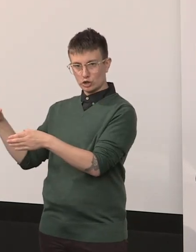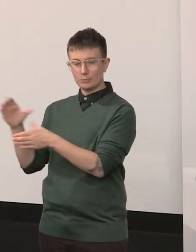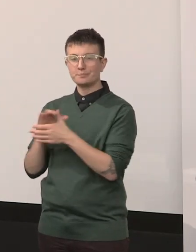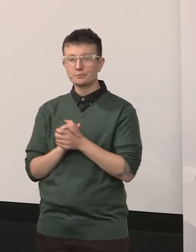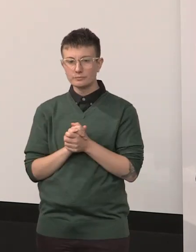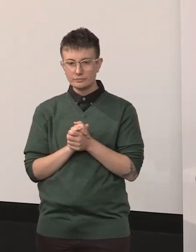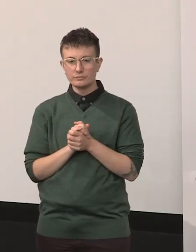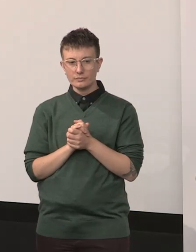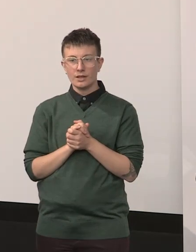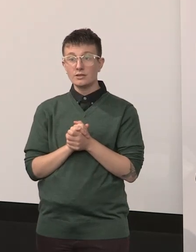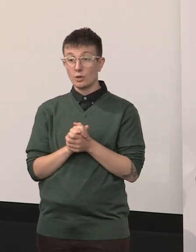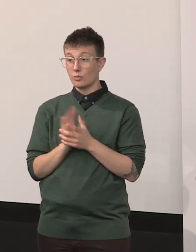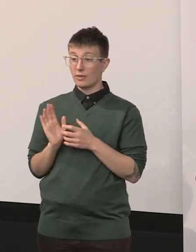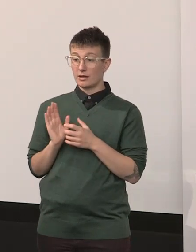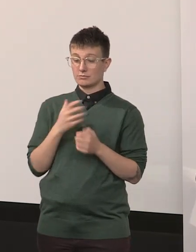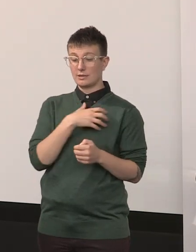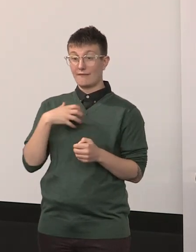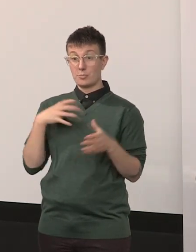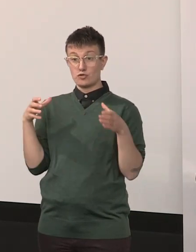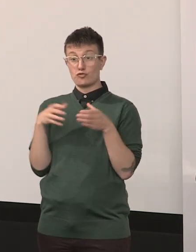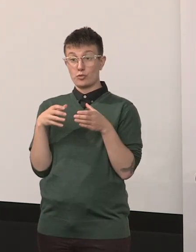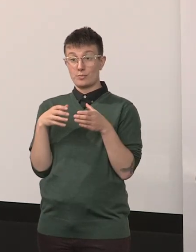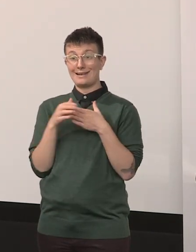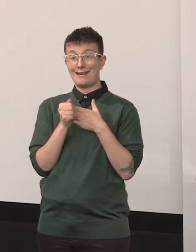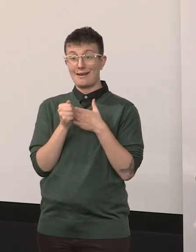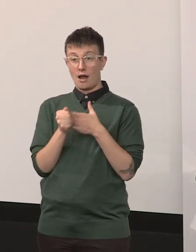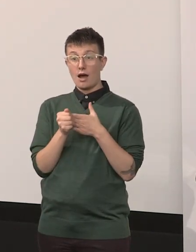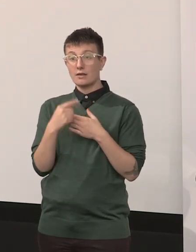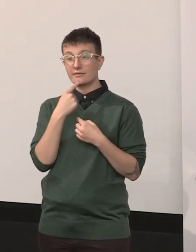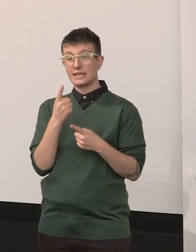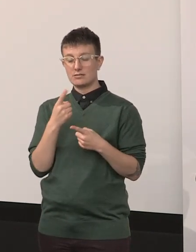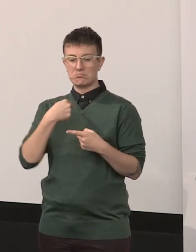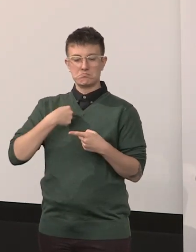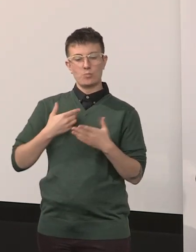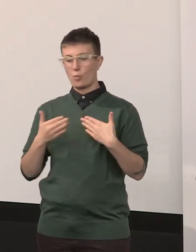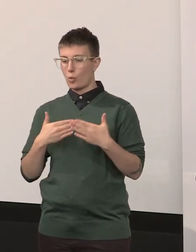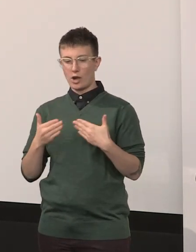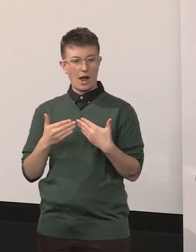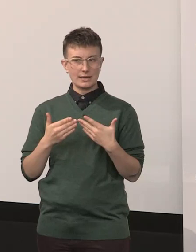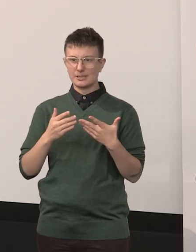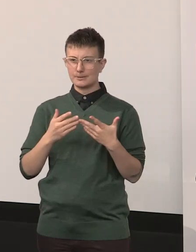team, and you heard yesterday that Air Commodore Digby Webb, who has been leading that, has